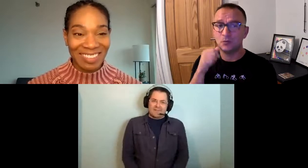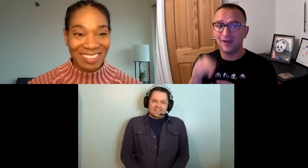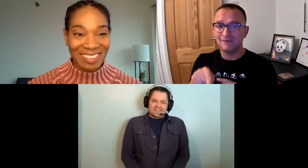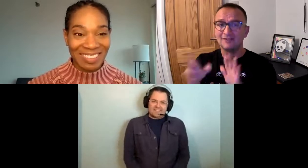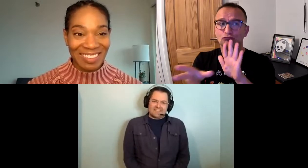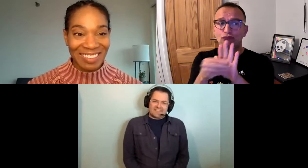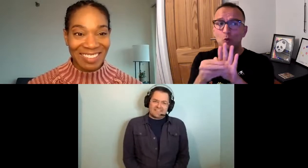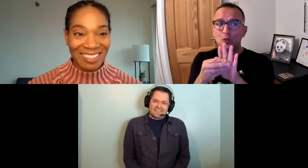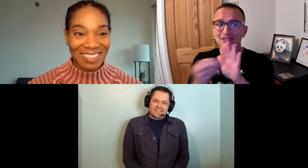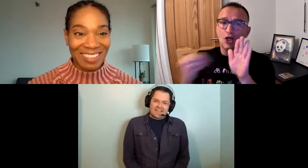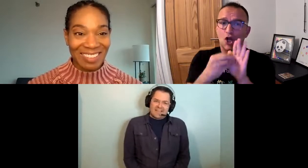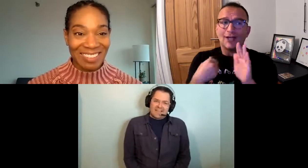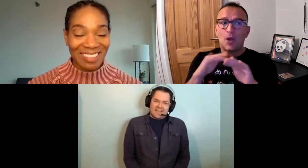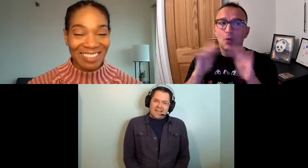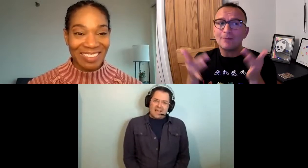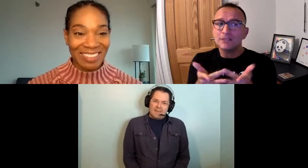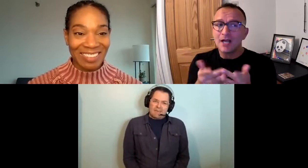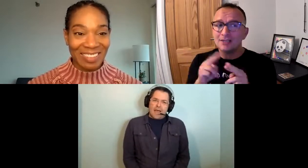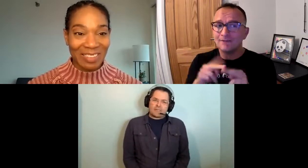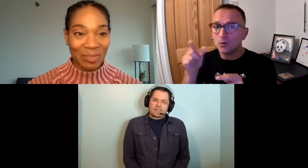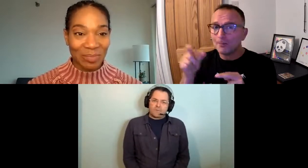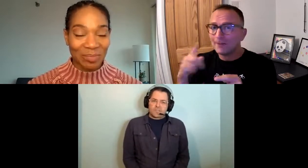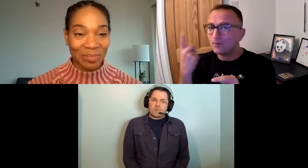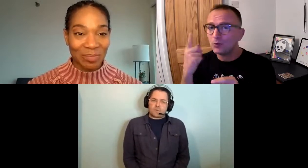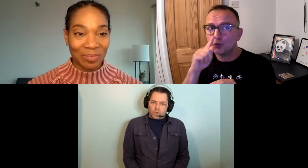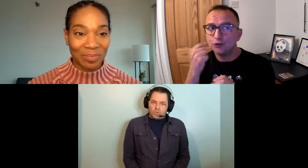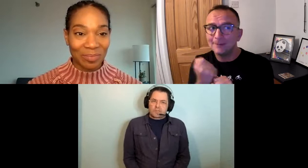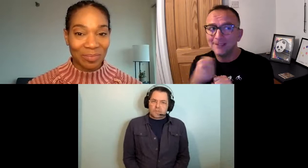people can review that and think about when we are